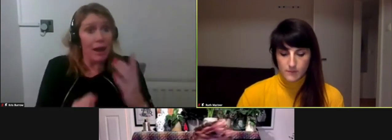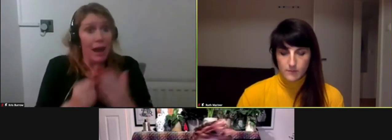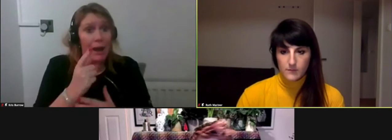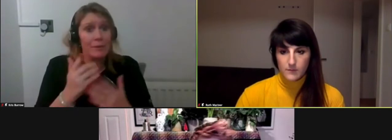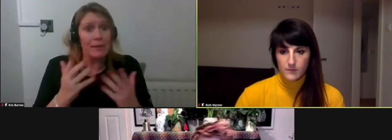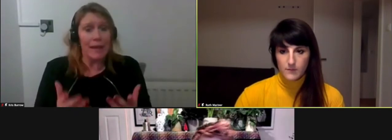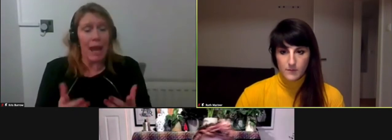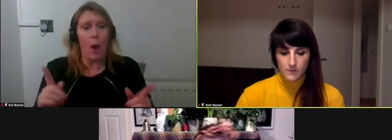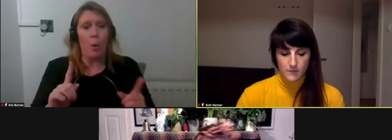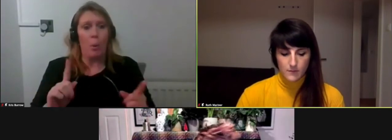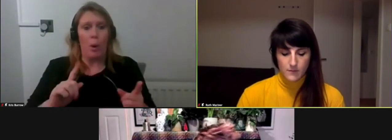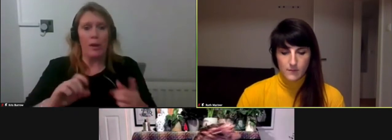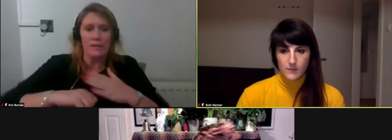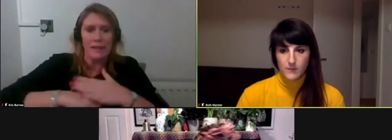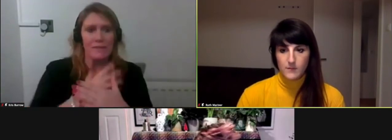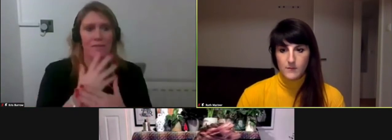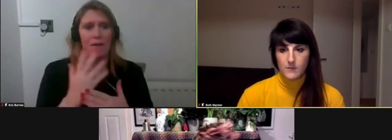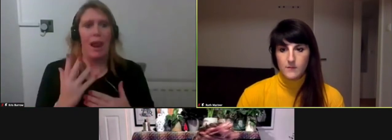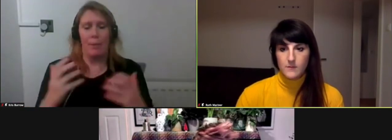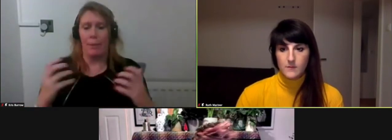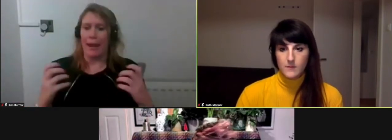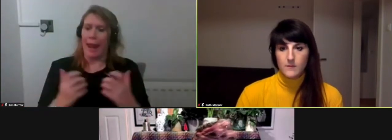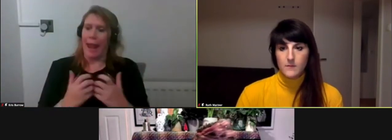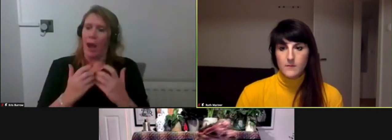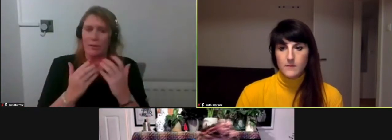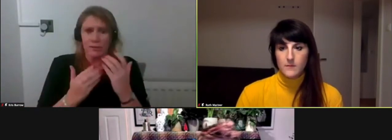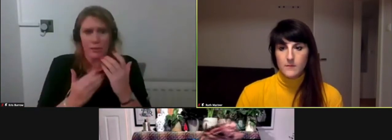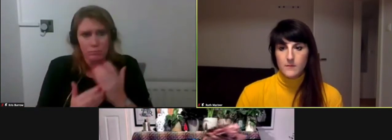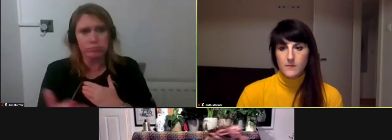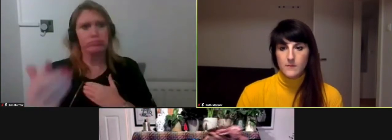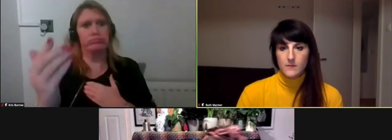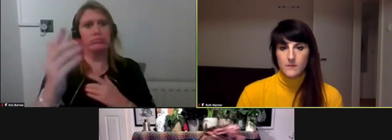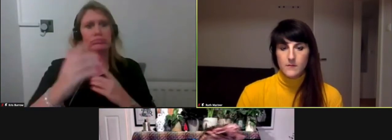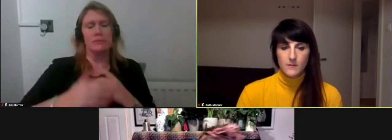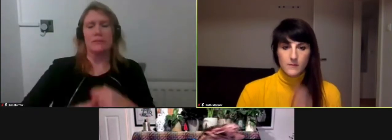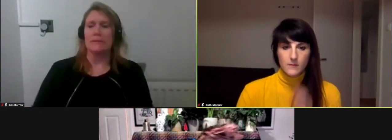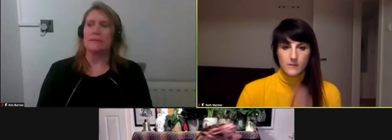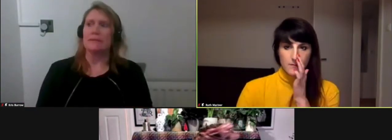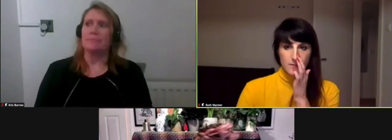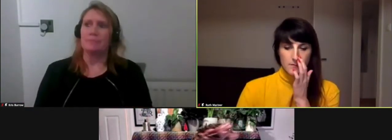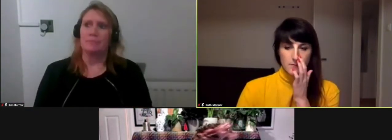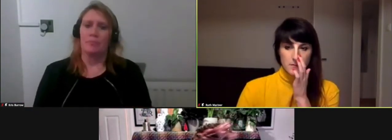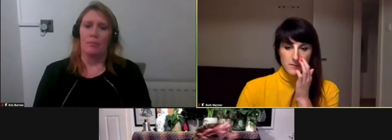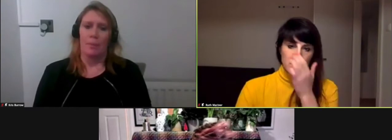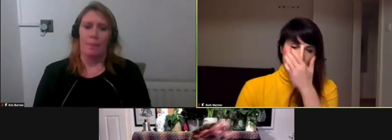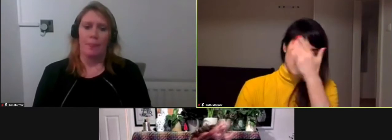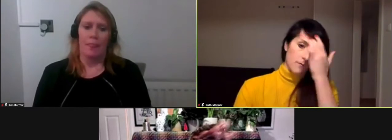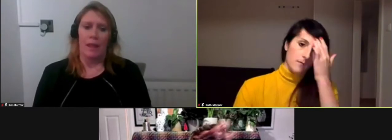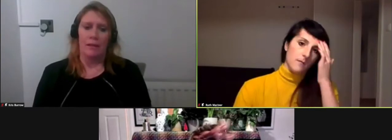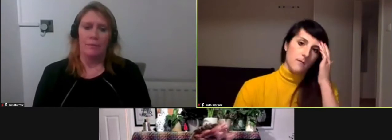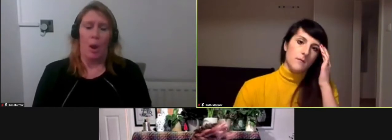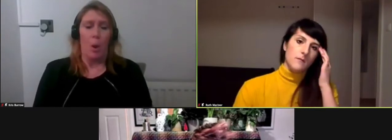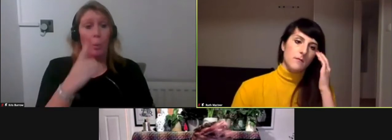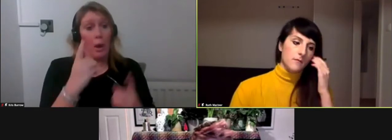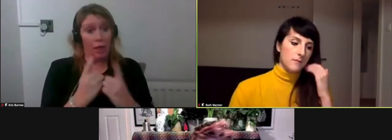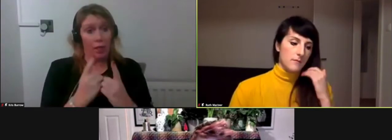develop and how the form of this piece is going to work, but one of the things that we were, that we were keen on is that this